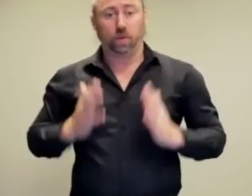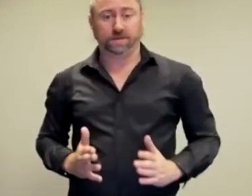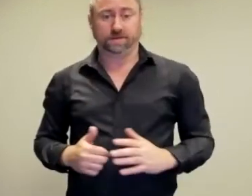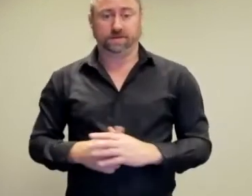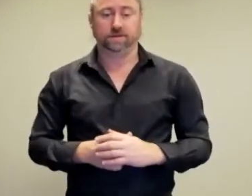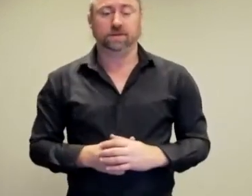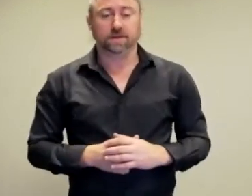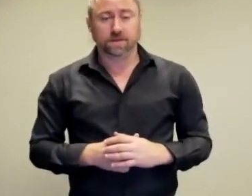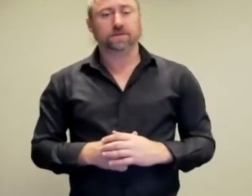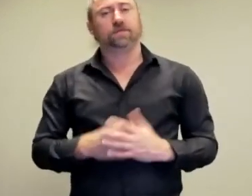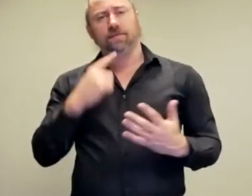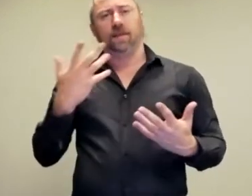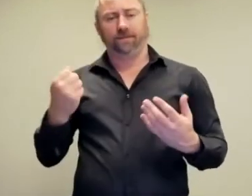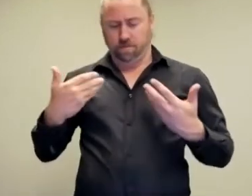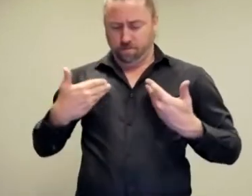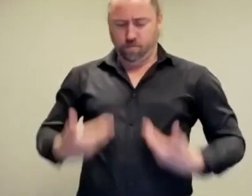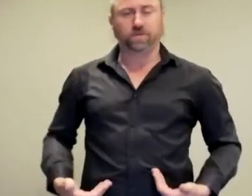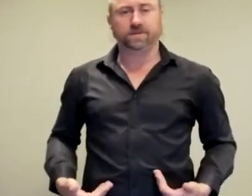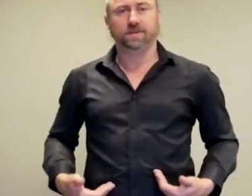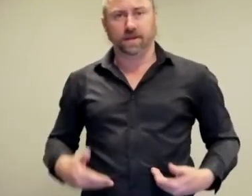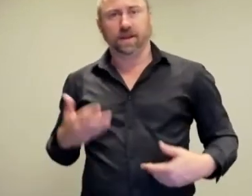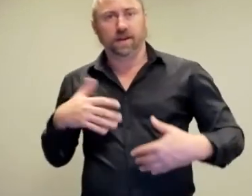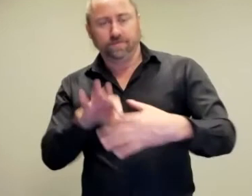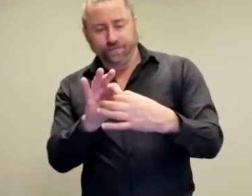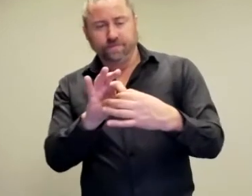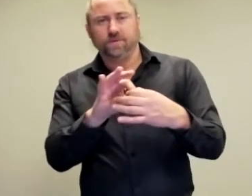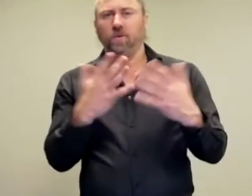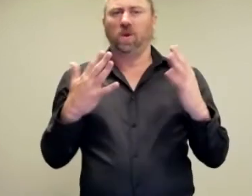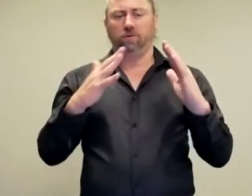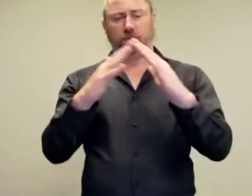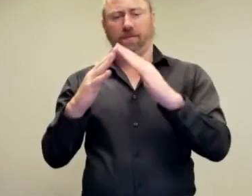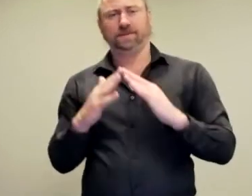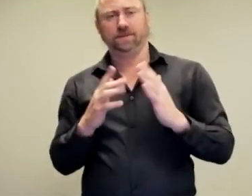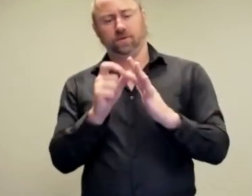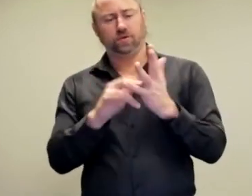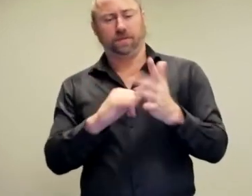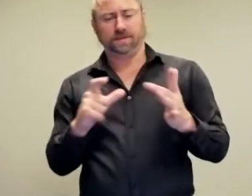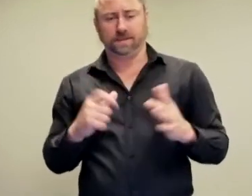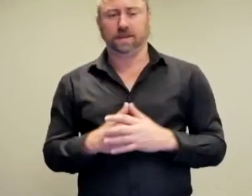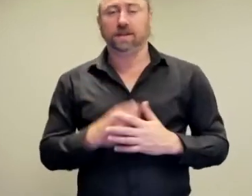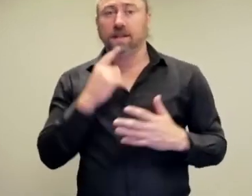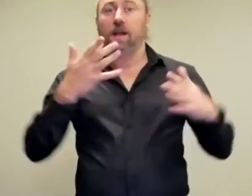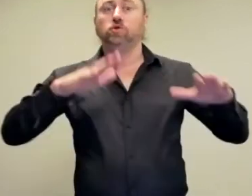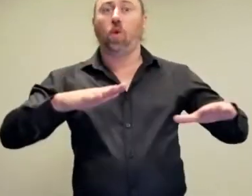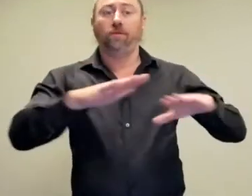Bodily connotations ride on domestic ones and you can see how the stovetop rubbings actually fed into